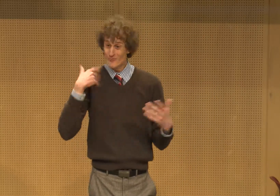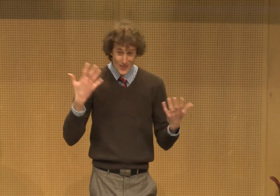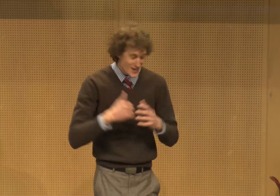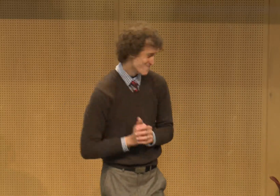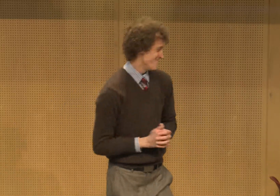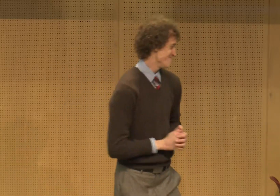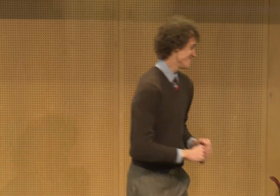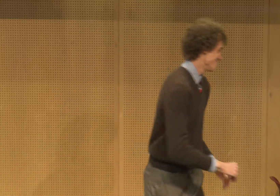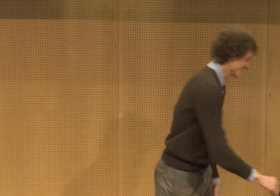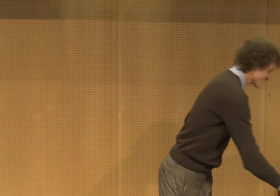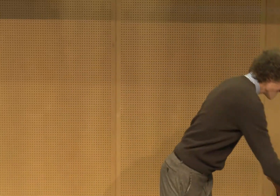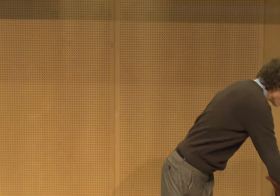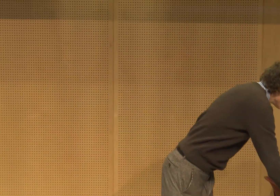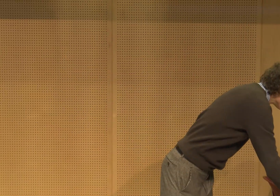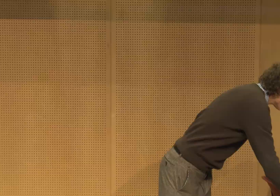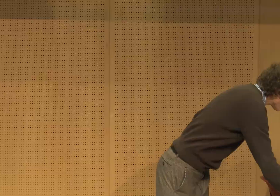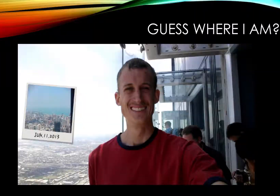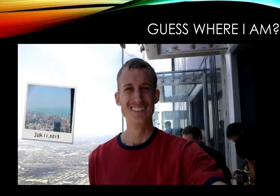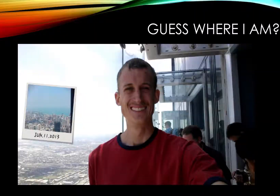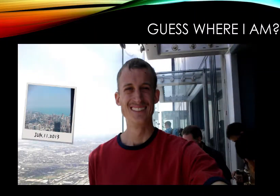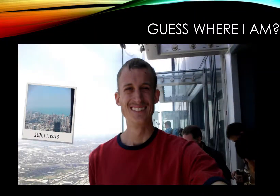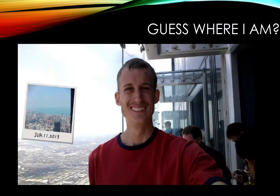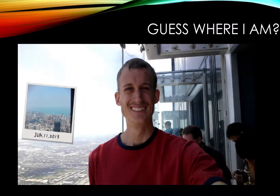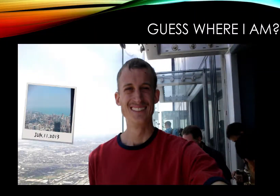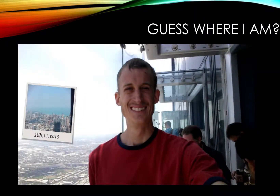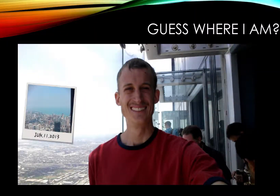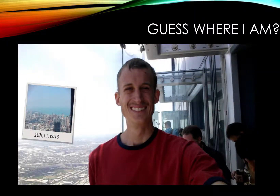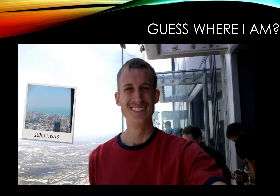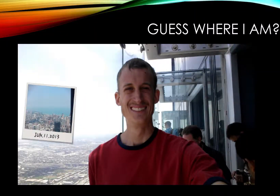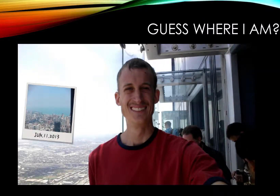but I did have a really terrific experience.